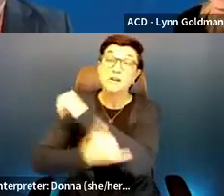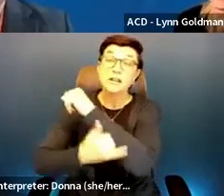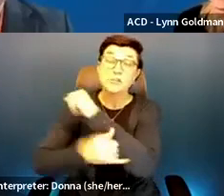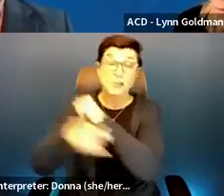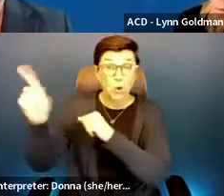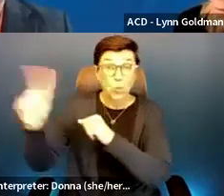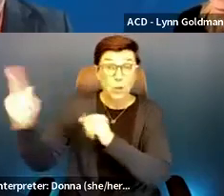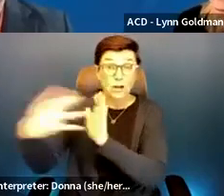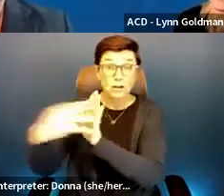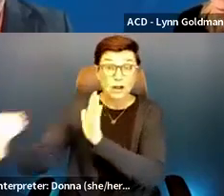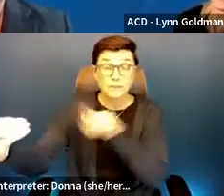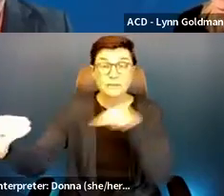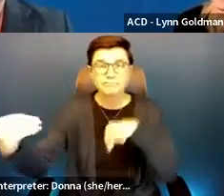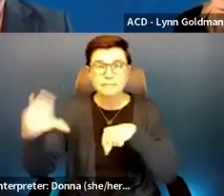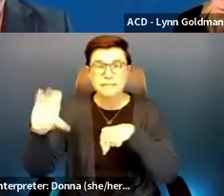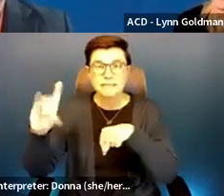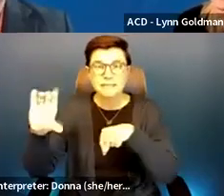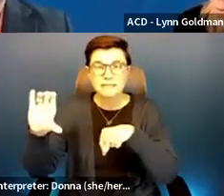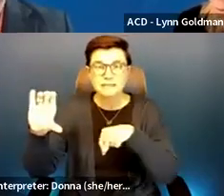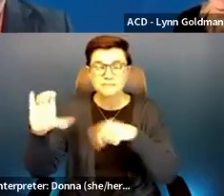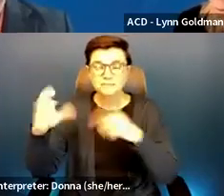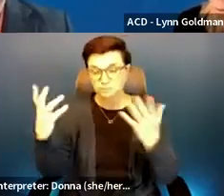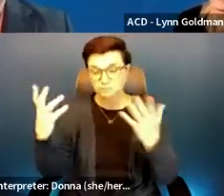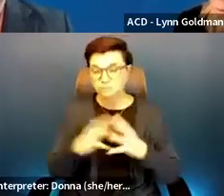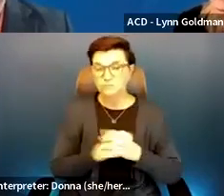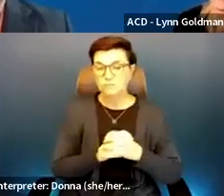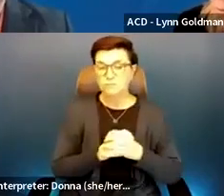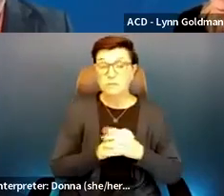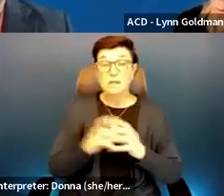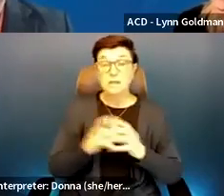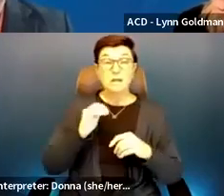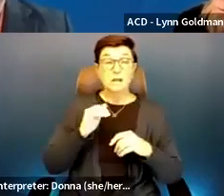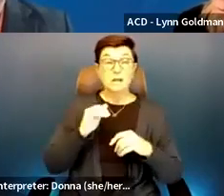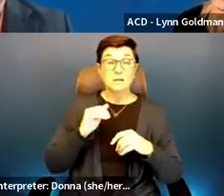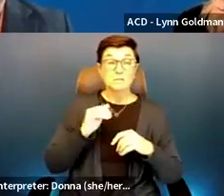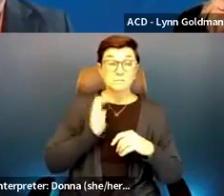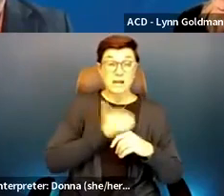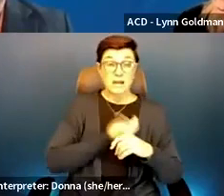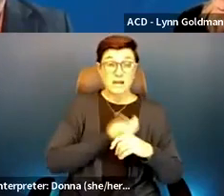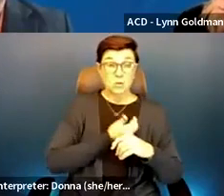I am hearing in our ministry meetings and in our international meetings